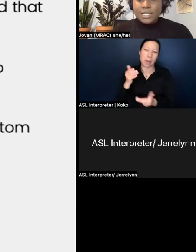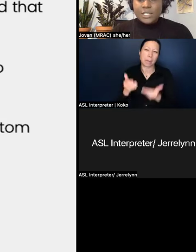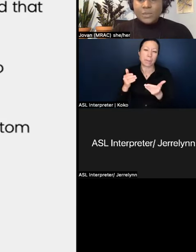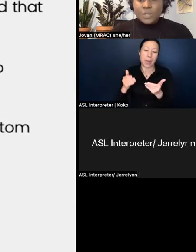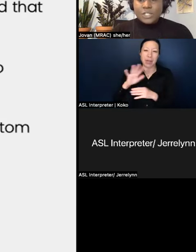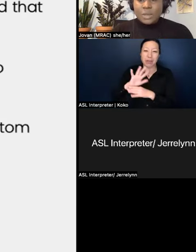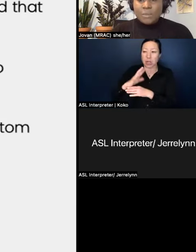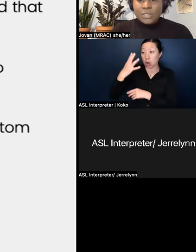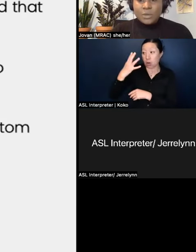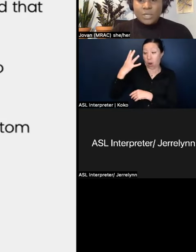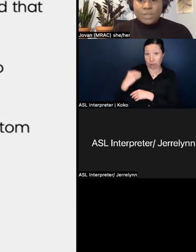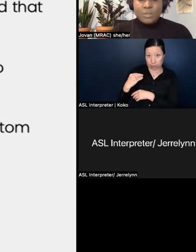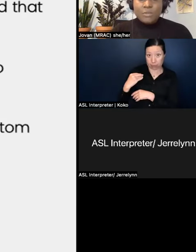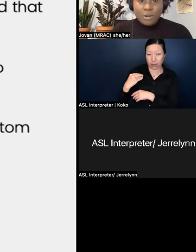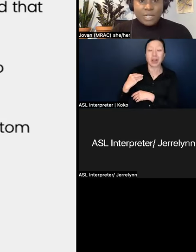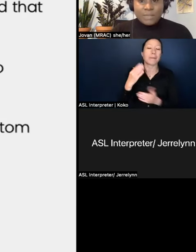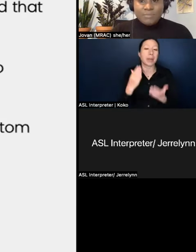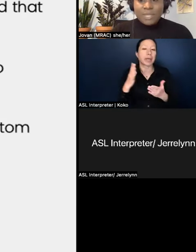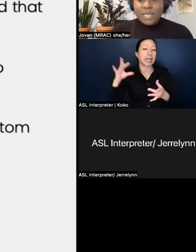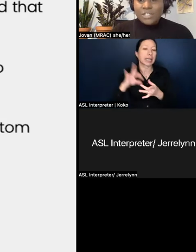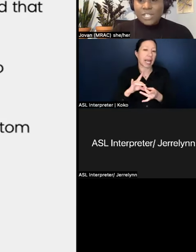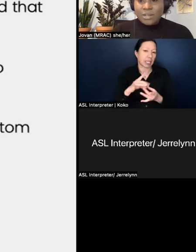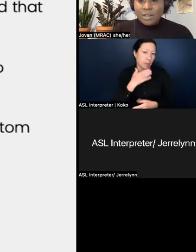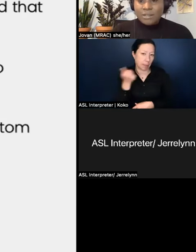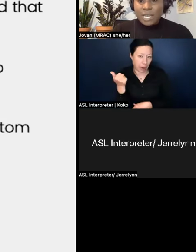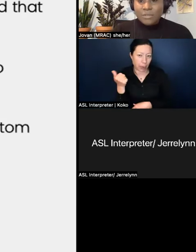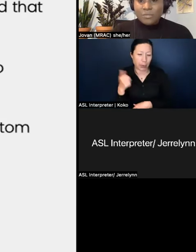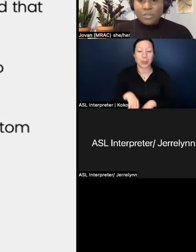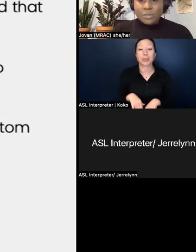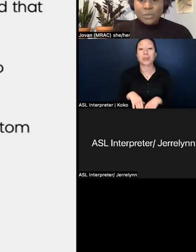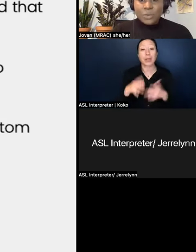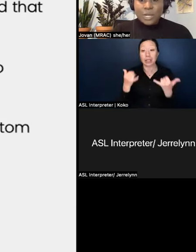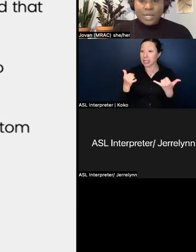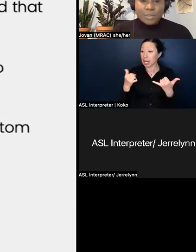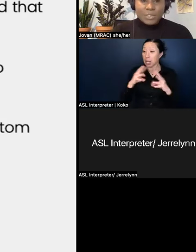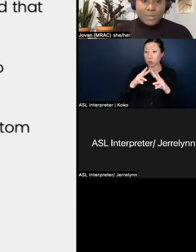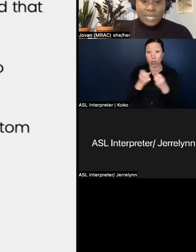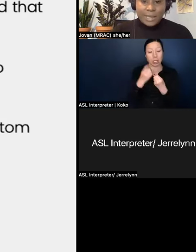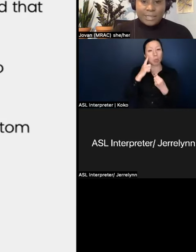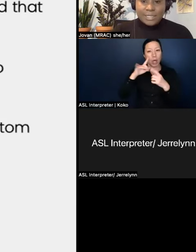Today's workshop is going to be recorded and shared online for those who are unable to attend.